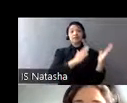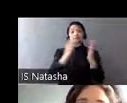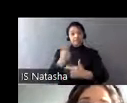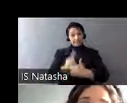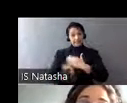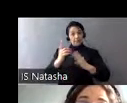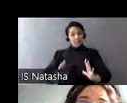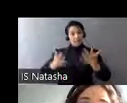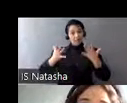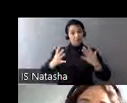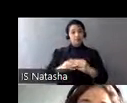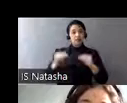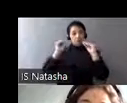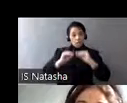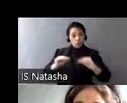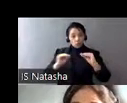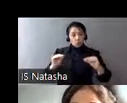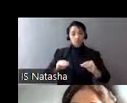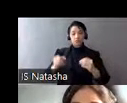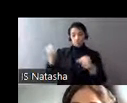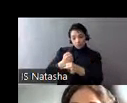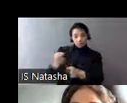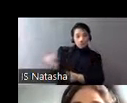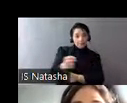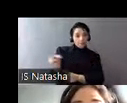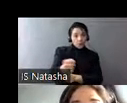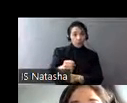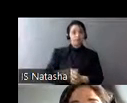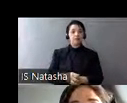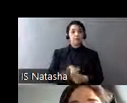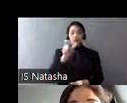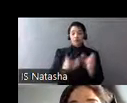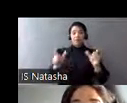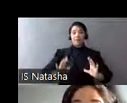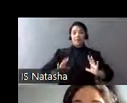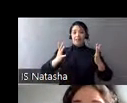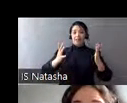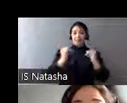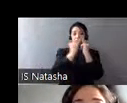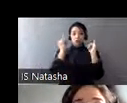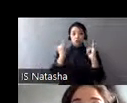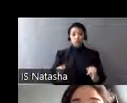The number of persons with disabilities in institutions or in the community, number of